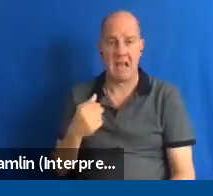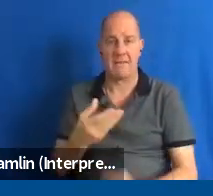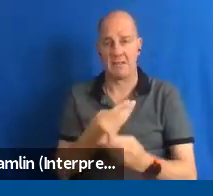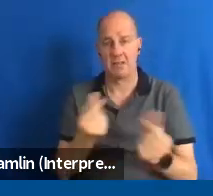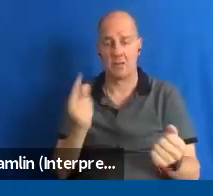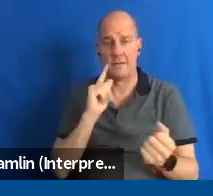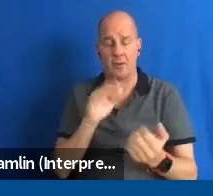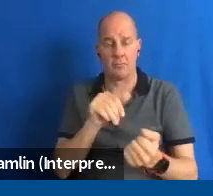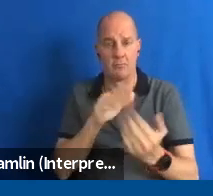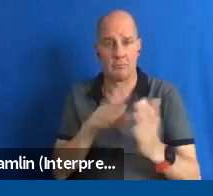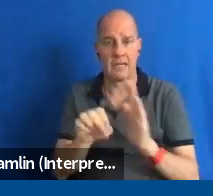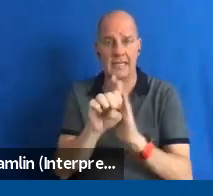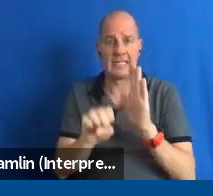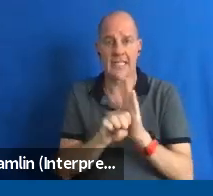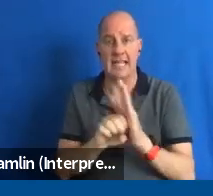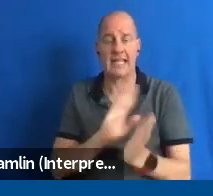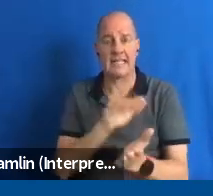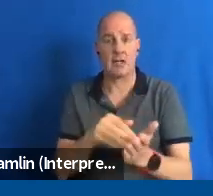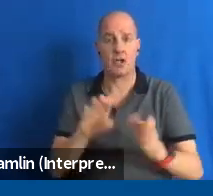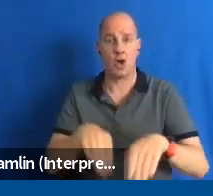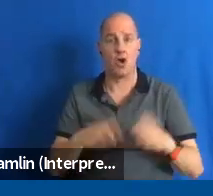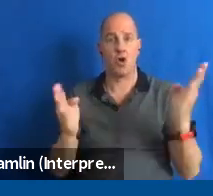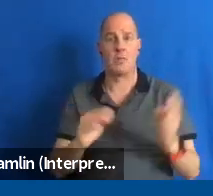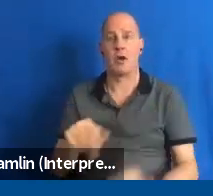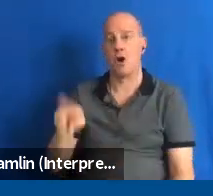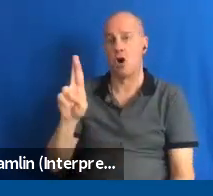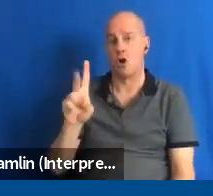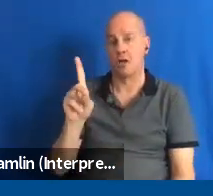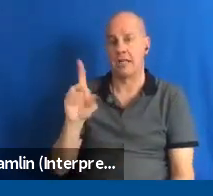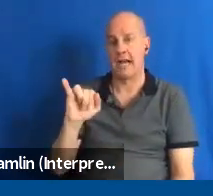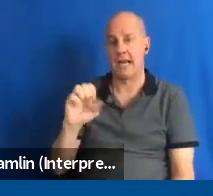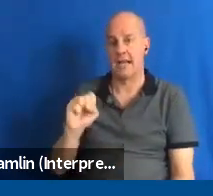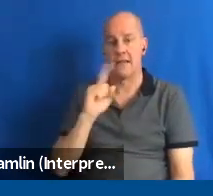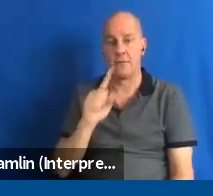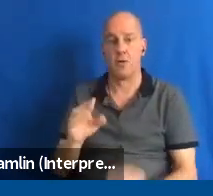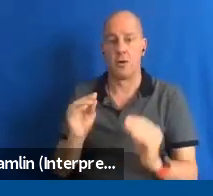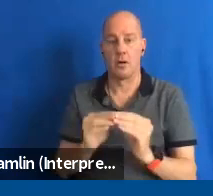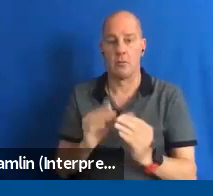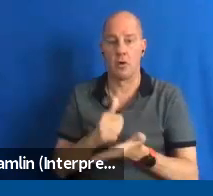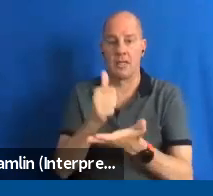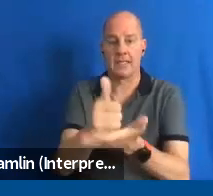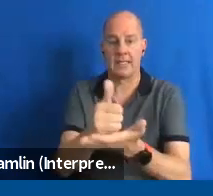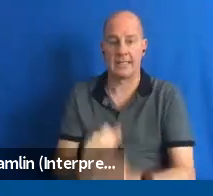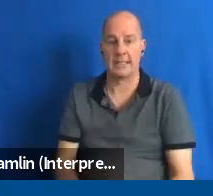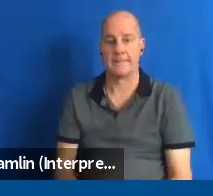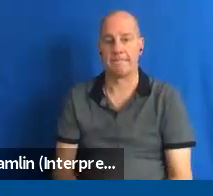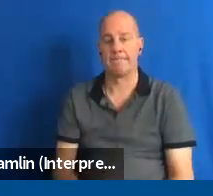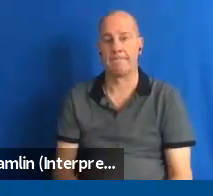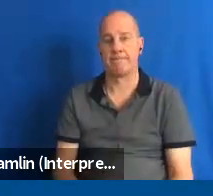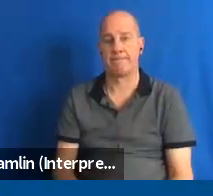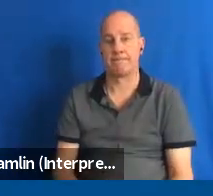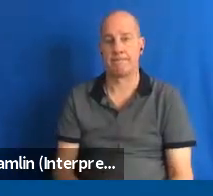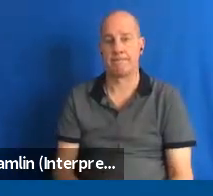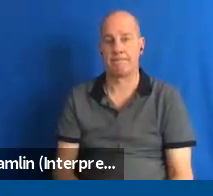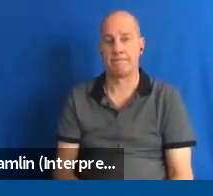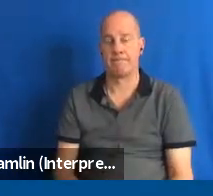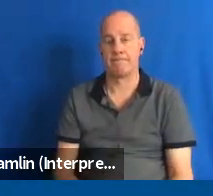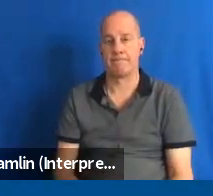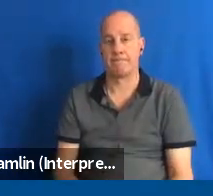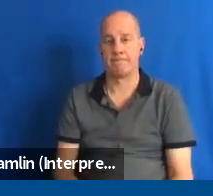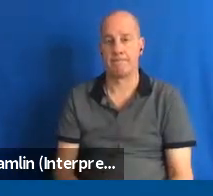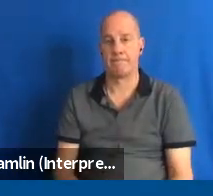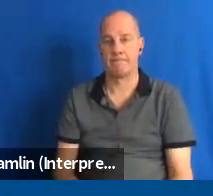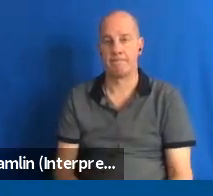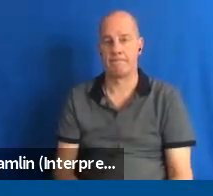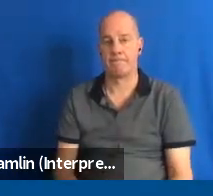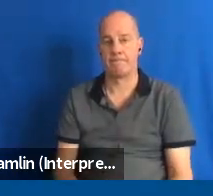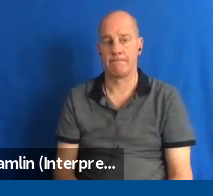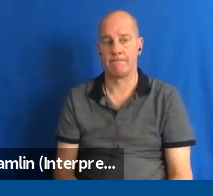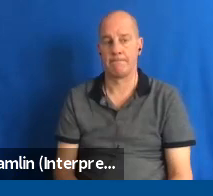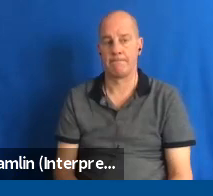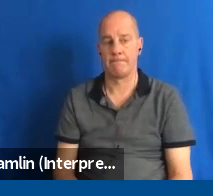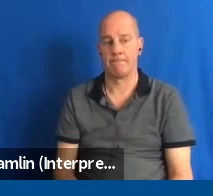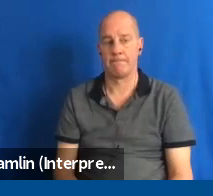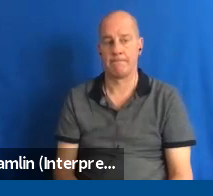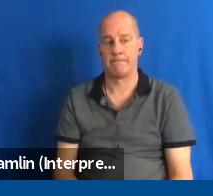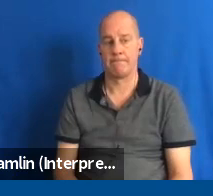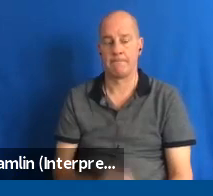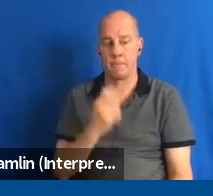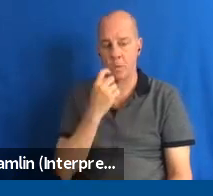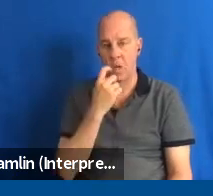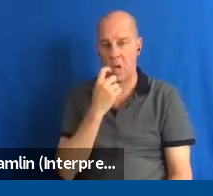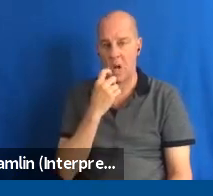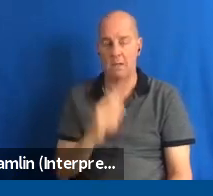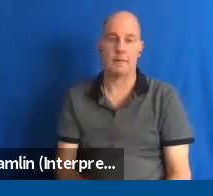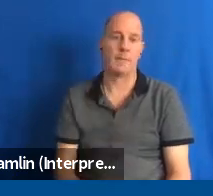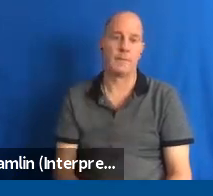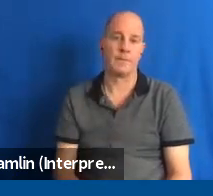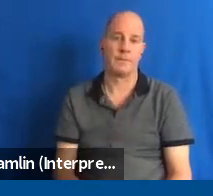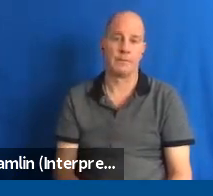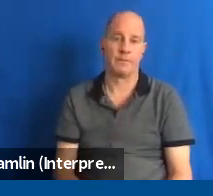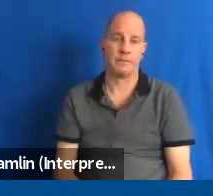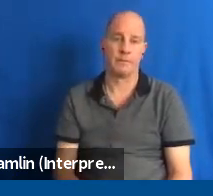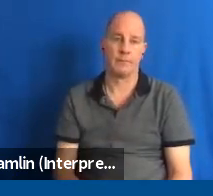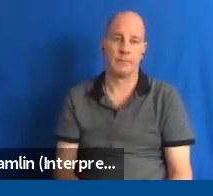Operations Centers to open up RDIS for further assistance?